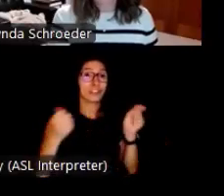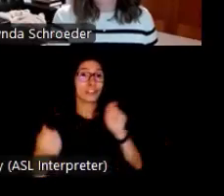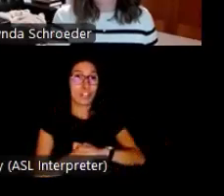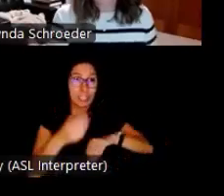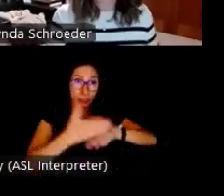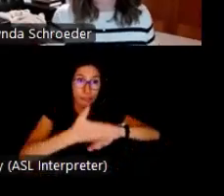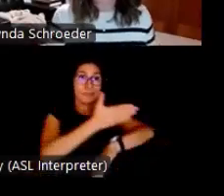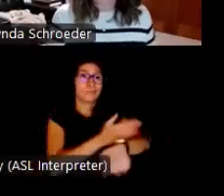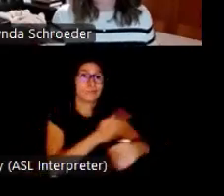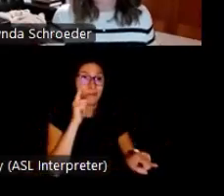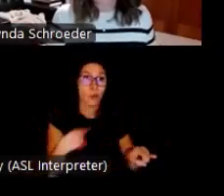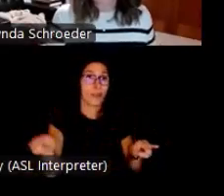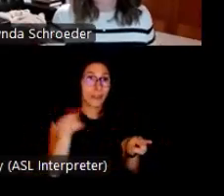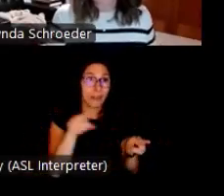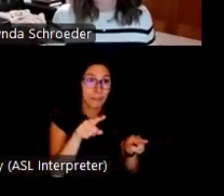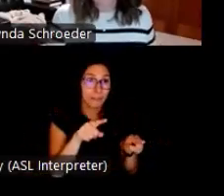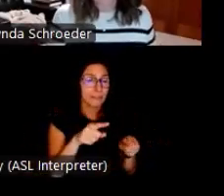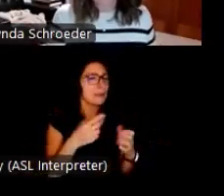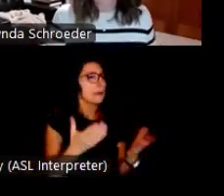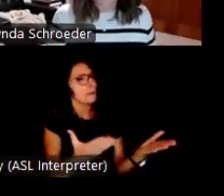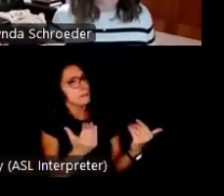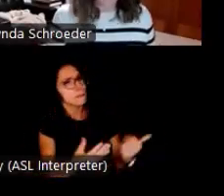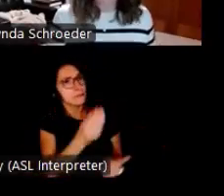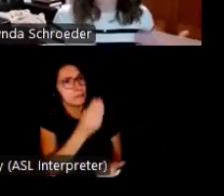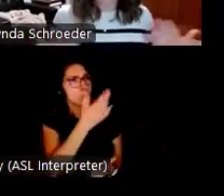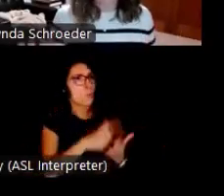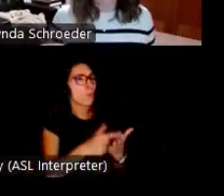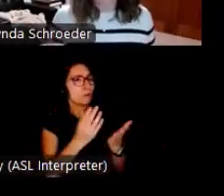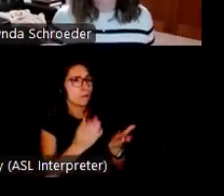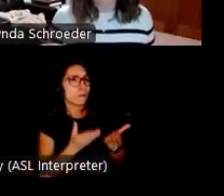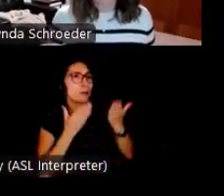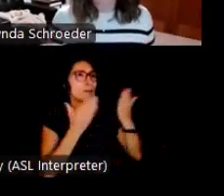And what solutions can we recommend based off of this? And then we collaborated to share the results.